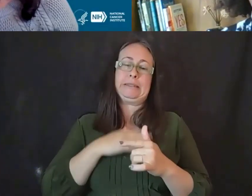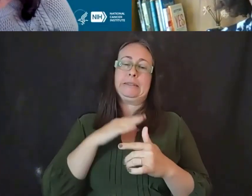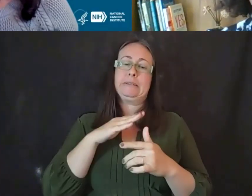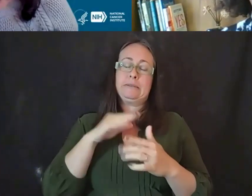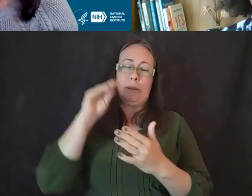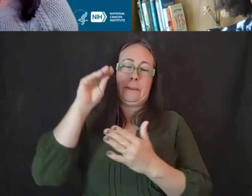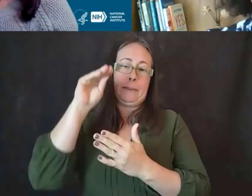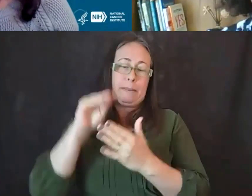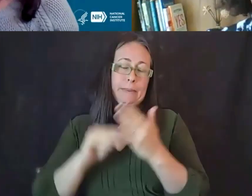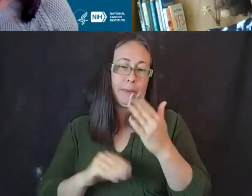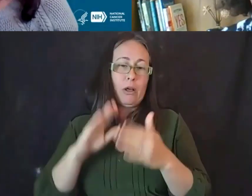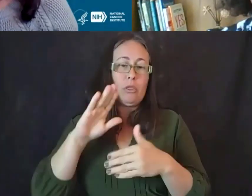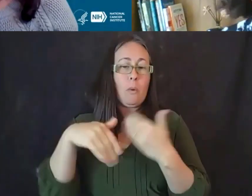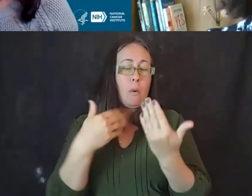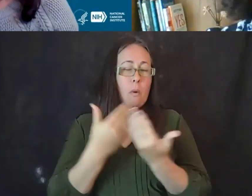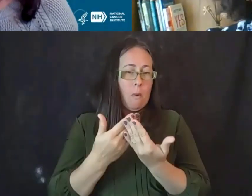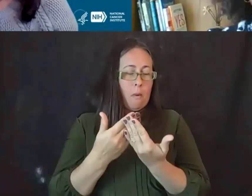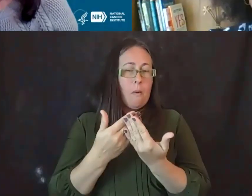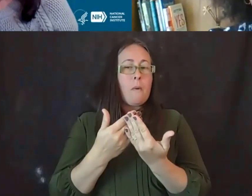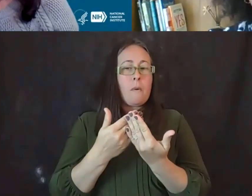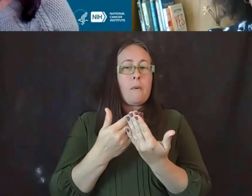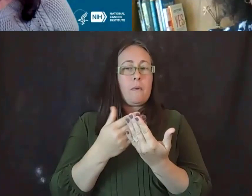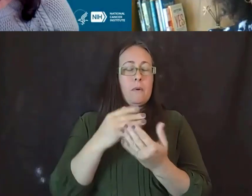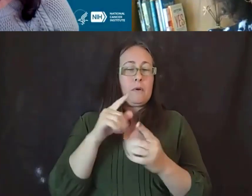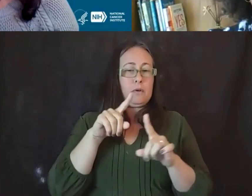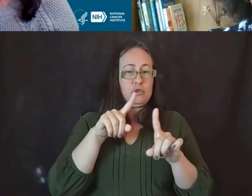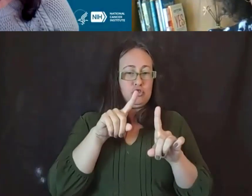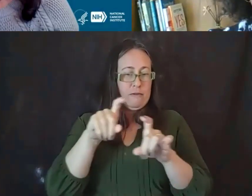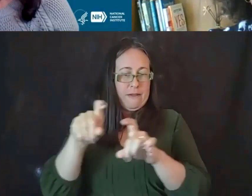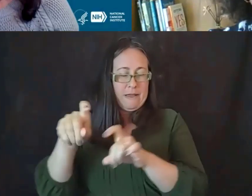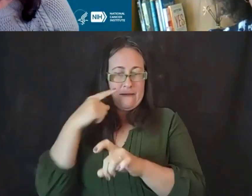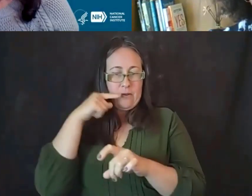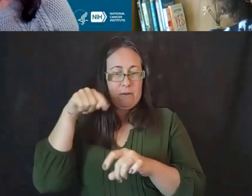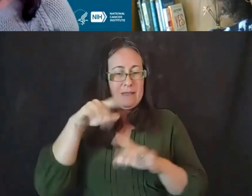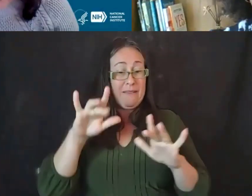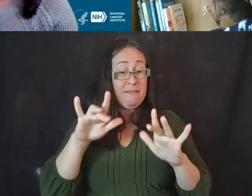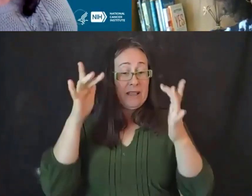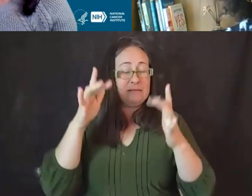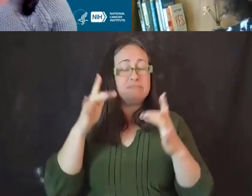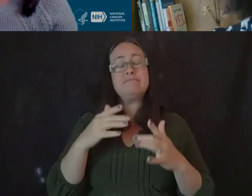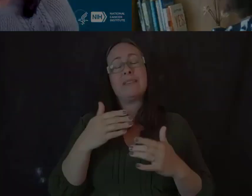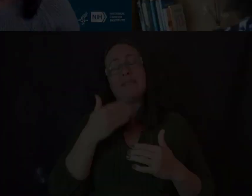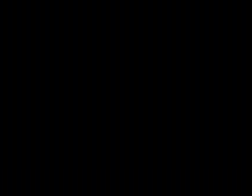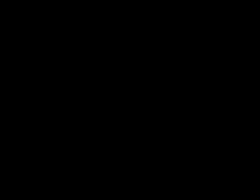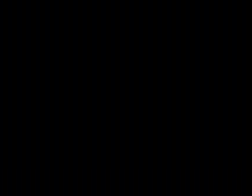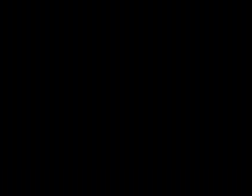Is it okay to request feedback on the submitted progress report from the PO?